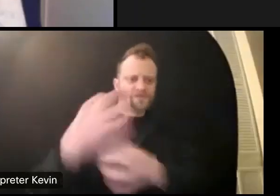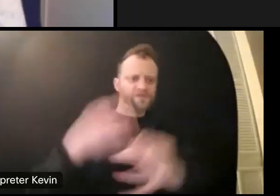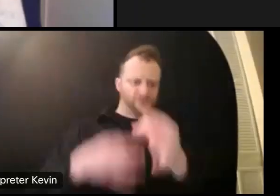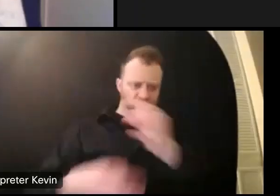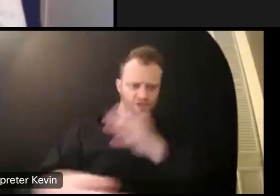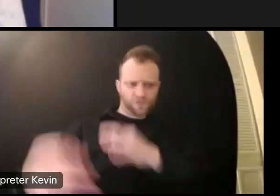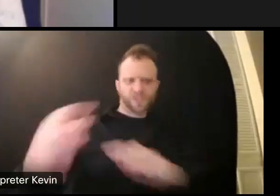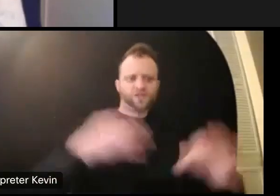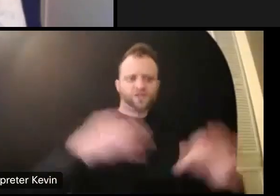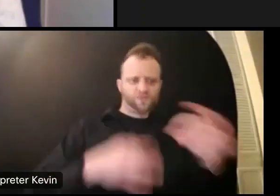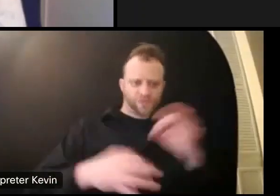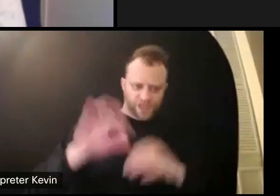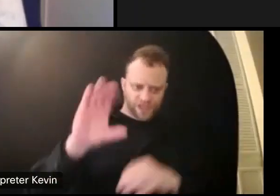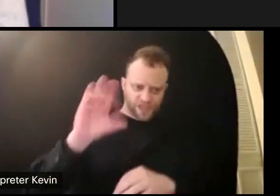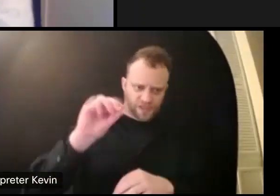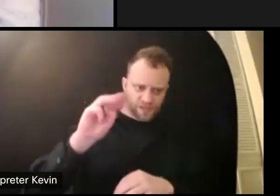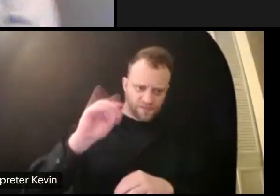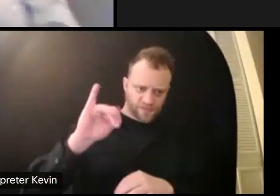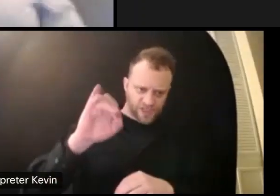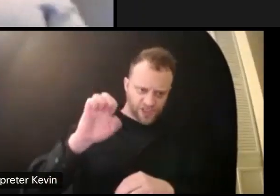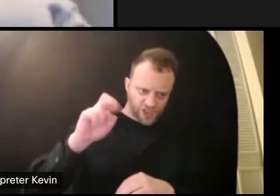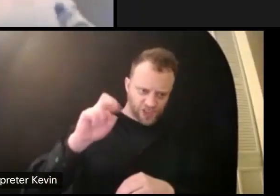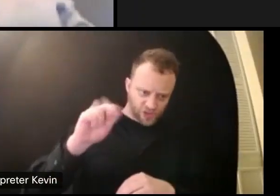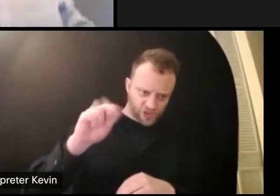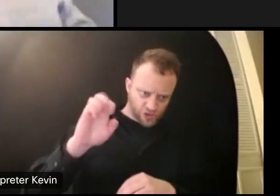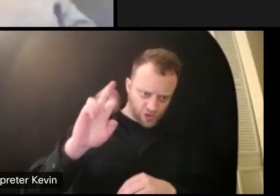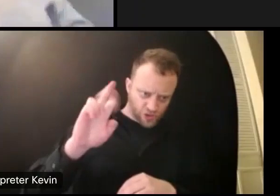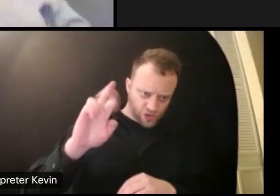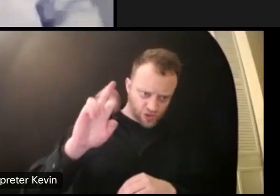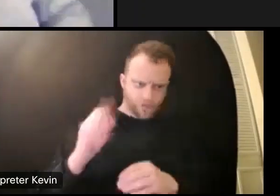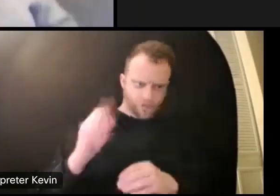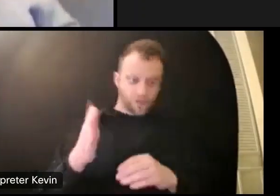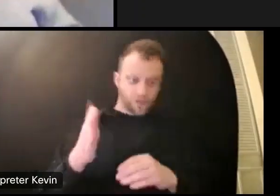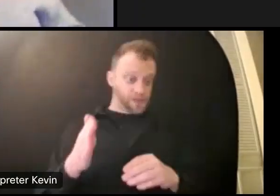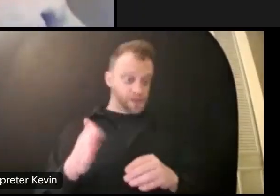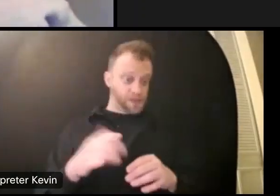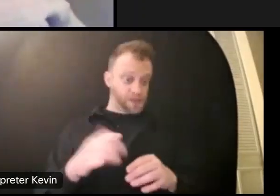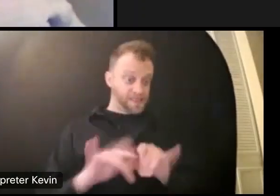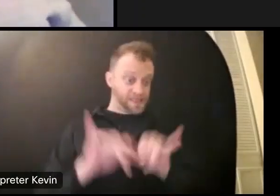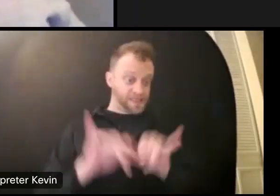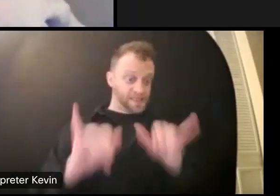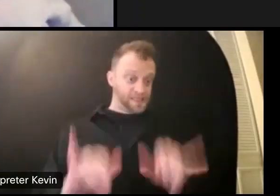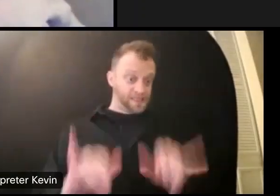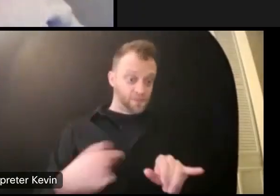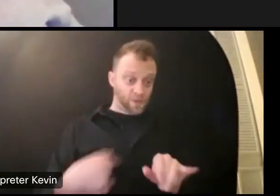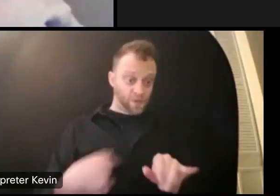be helpful, or is there is the system going to know to kind of throw some of these emails